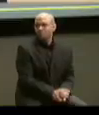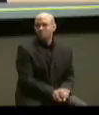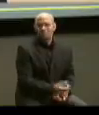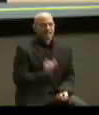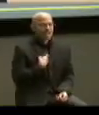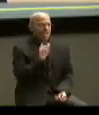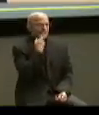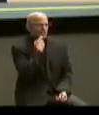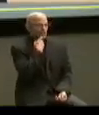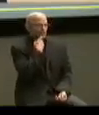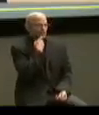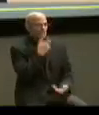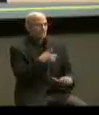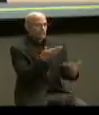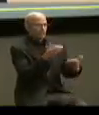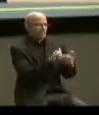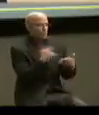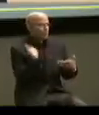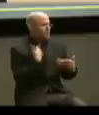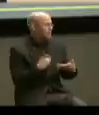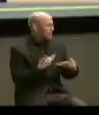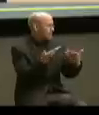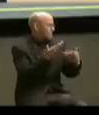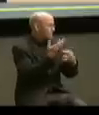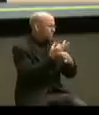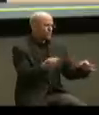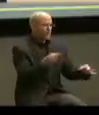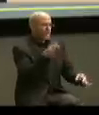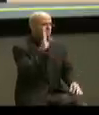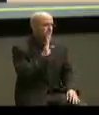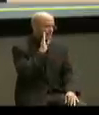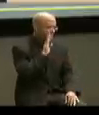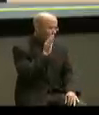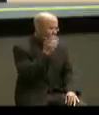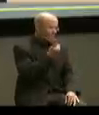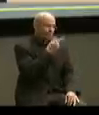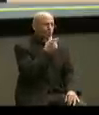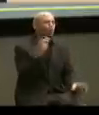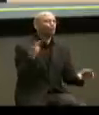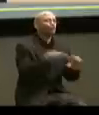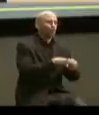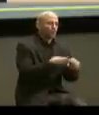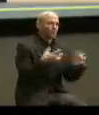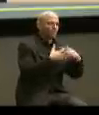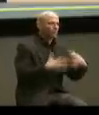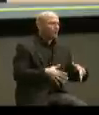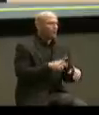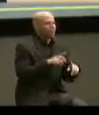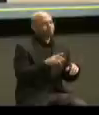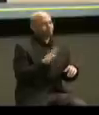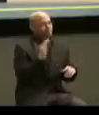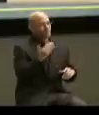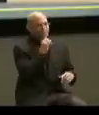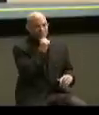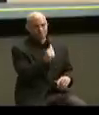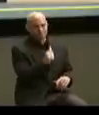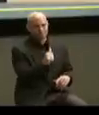I HAD JUST SUGGESTED THAT WE OFFER A FREE BEER TO ANYBODY WHO OFFERS TO JOIN THE PARTNERSHIP TODAY. APPARENTLY THAT WASN'T MOTIVATIONAL ENOUGH.